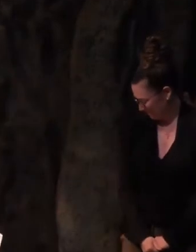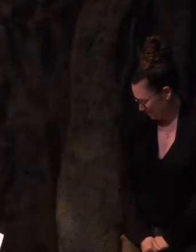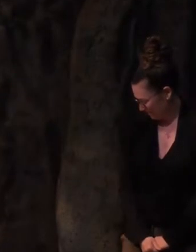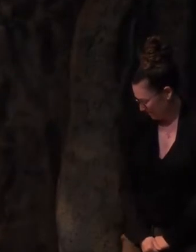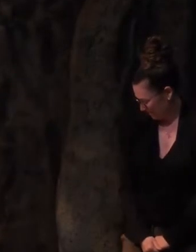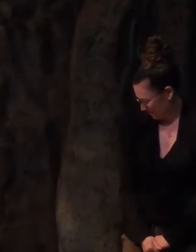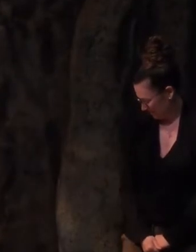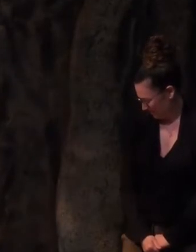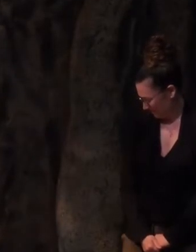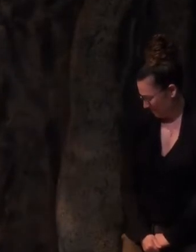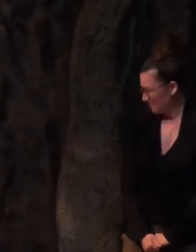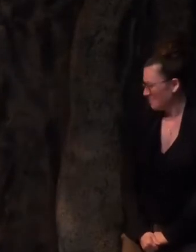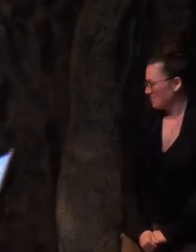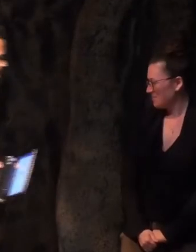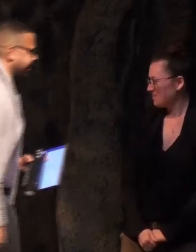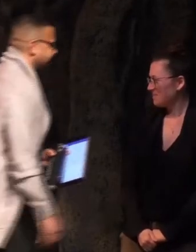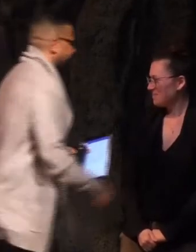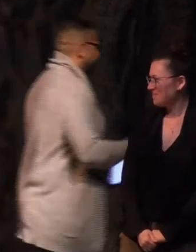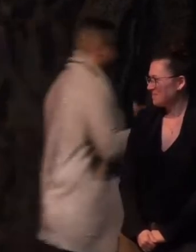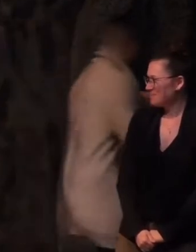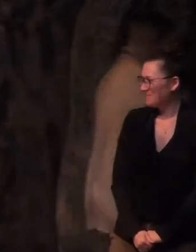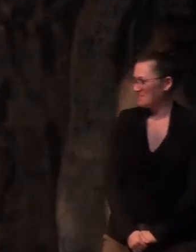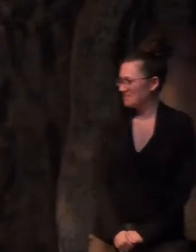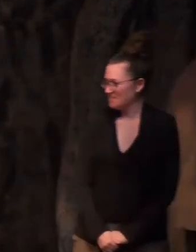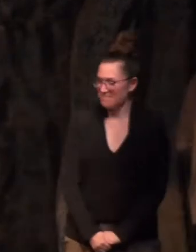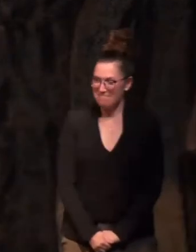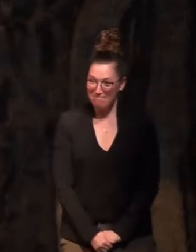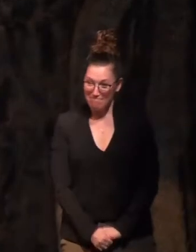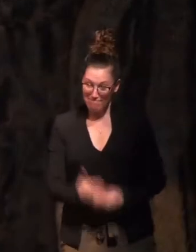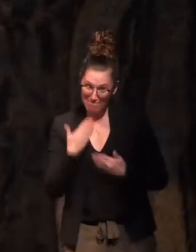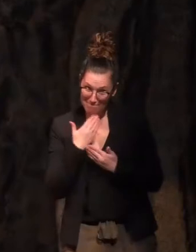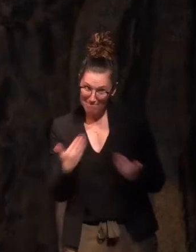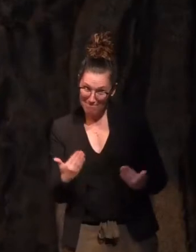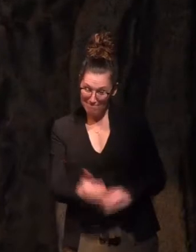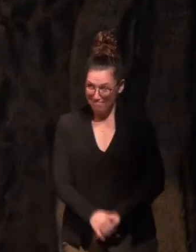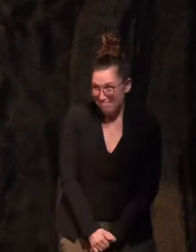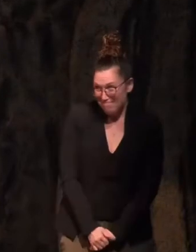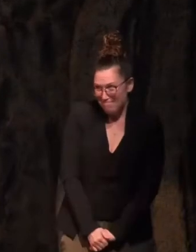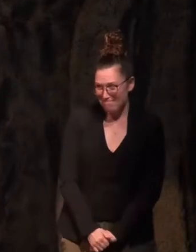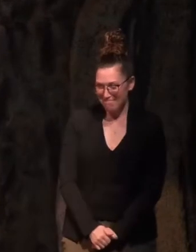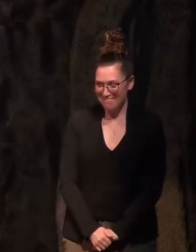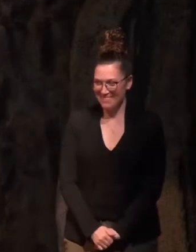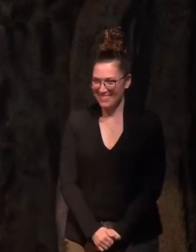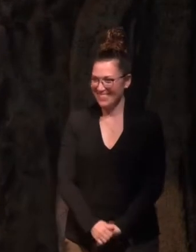Thank you, thank you. It's okay, thank you , thanks.